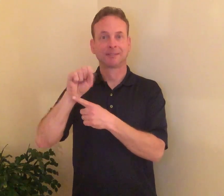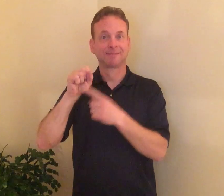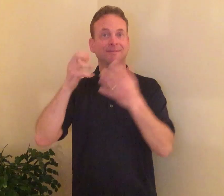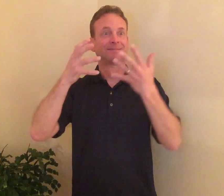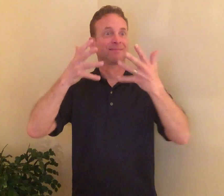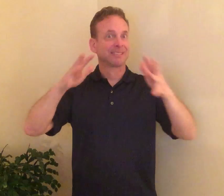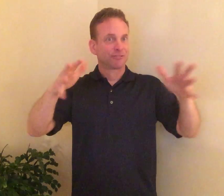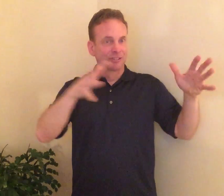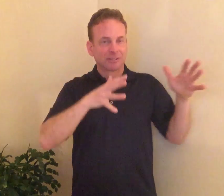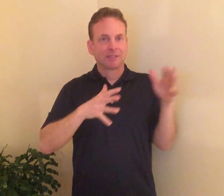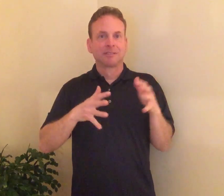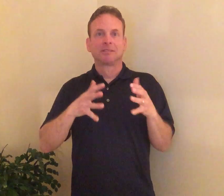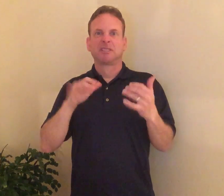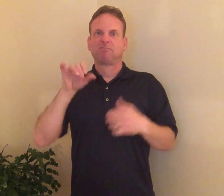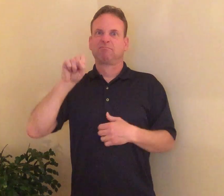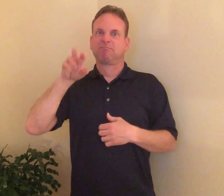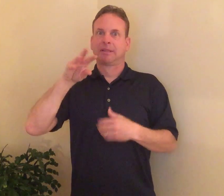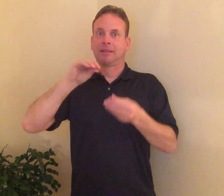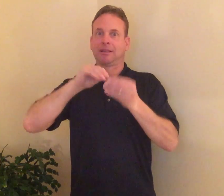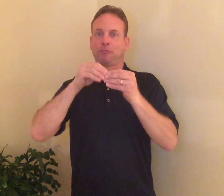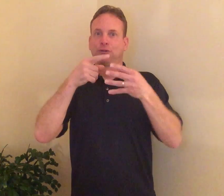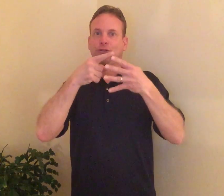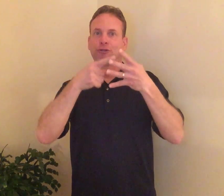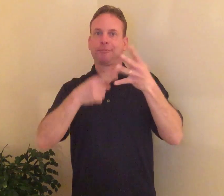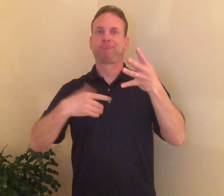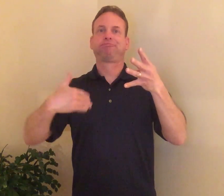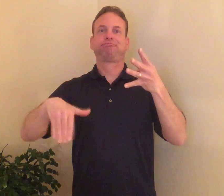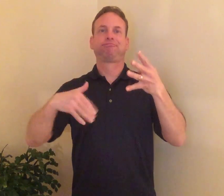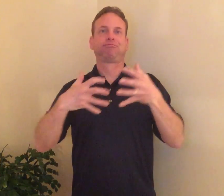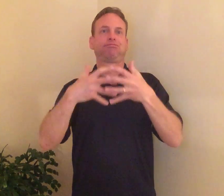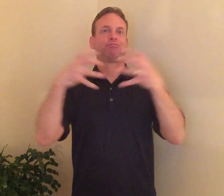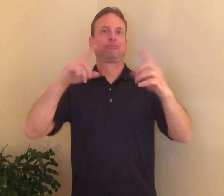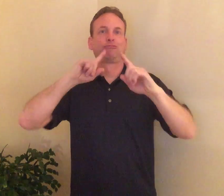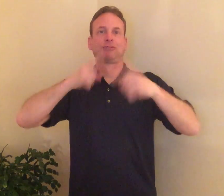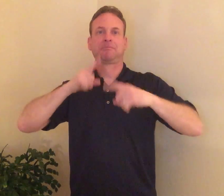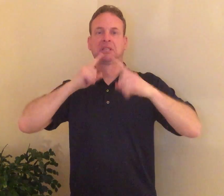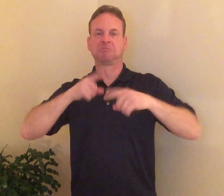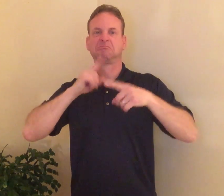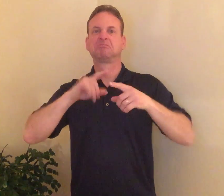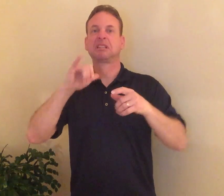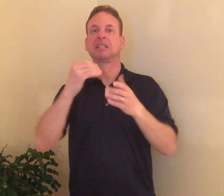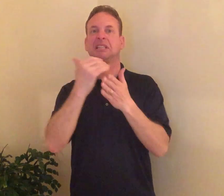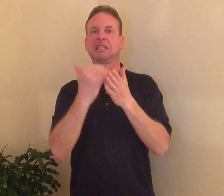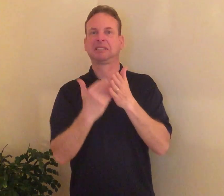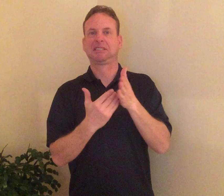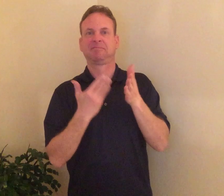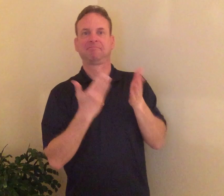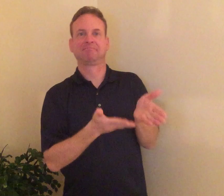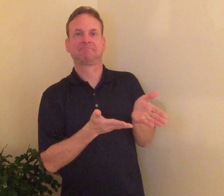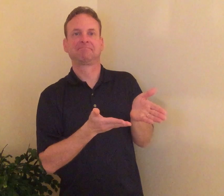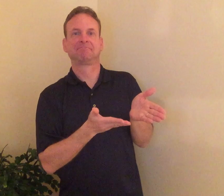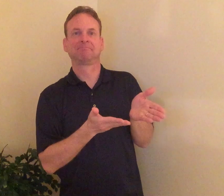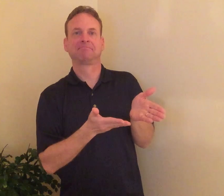from the surveys, had a lot of participation from each group. Here are the numbers: